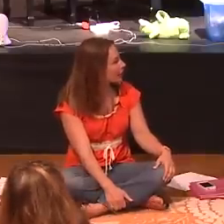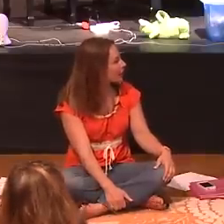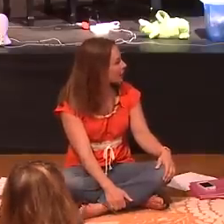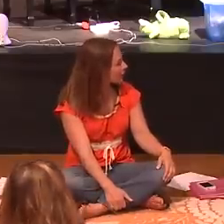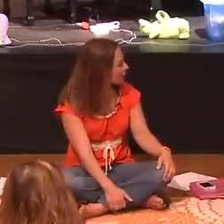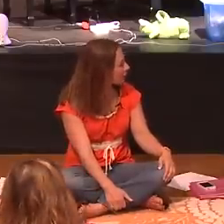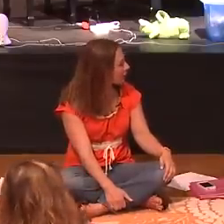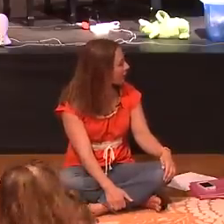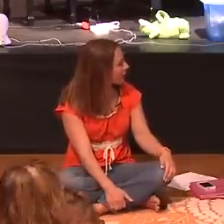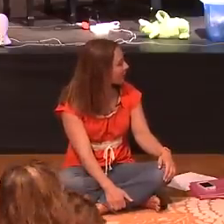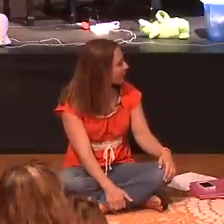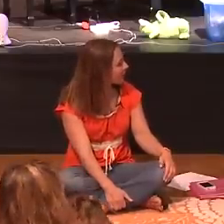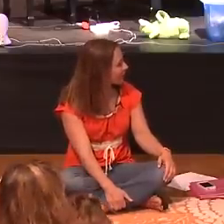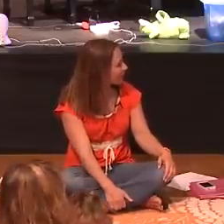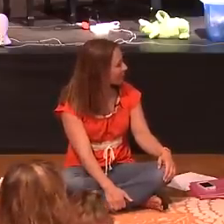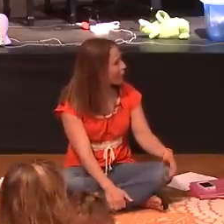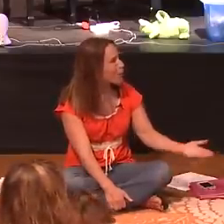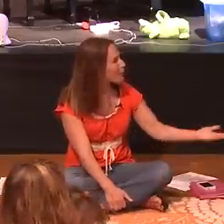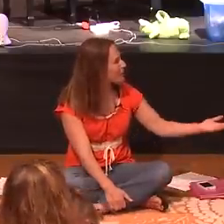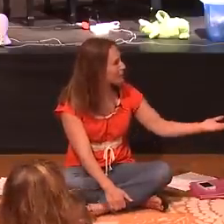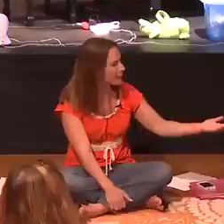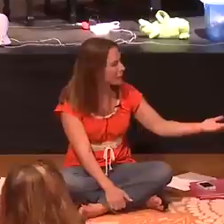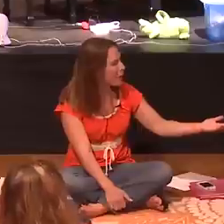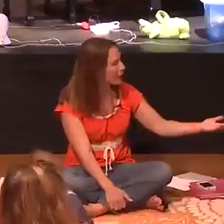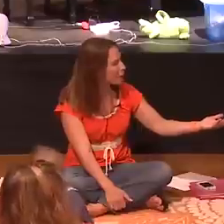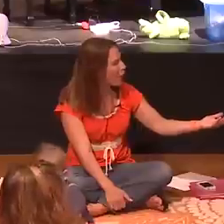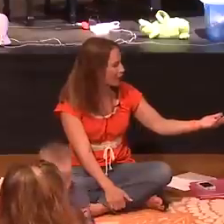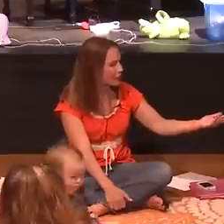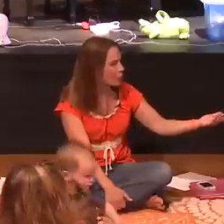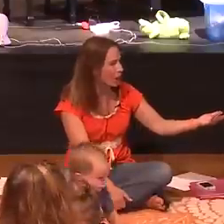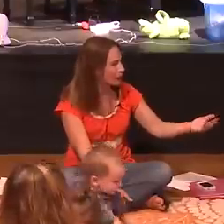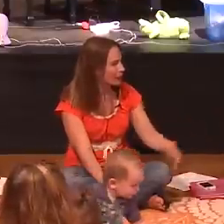He just started. How old is he? He's just walking. He's one.